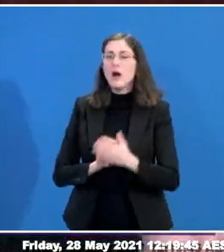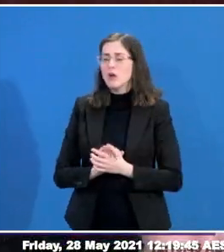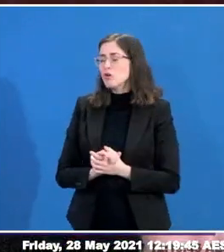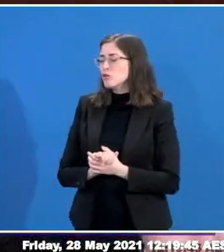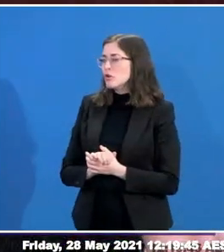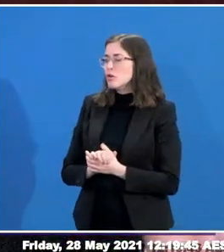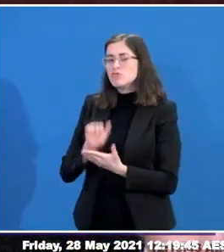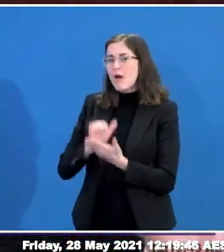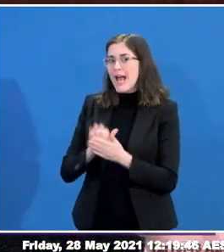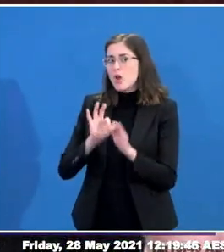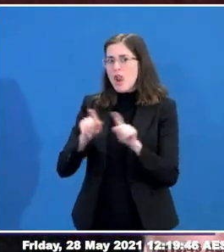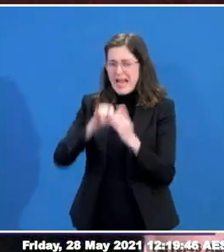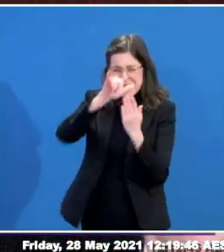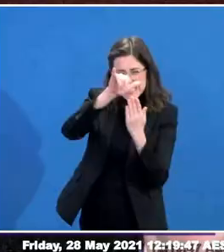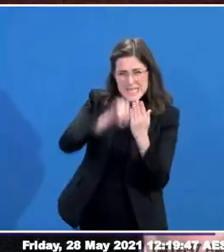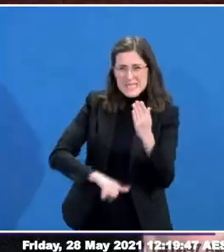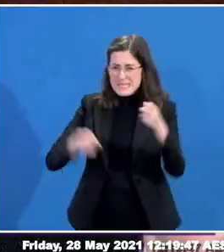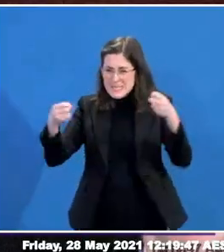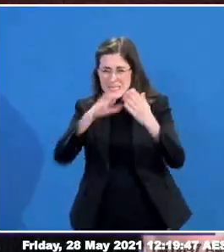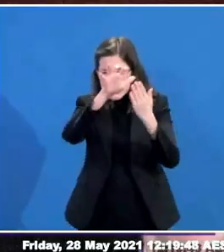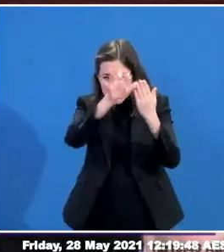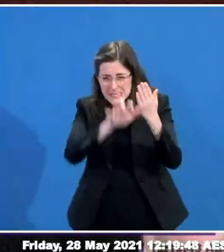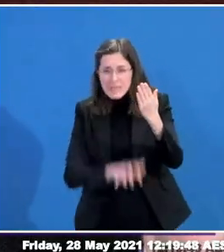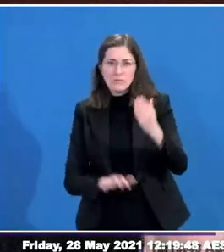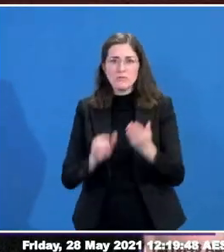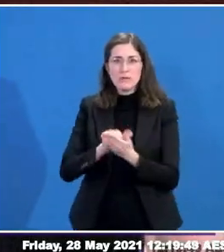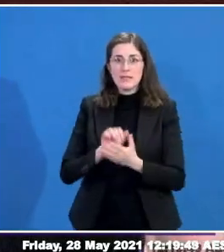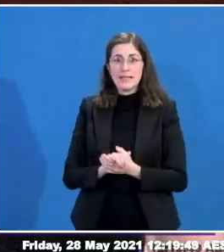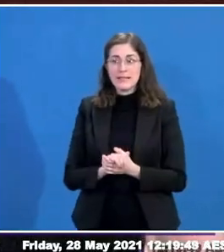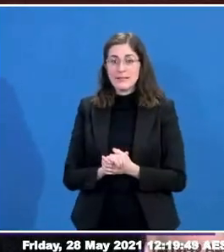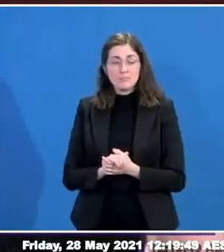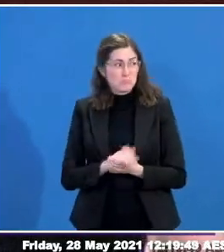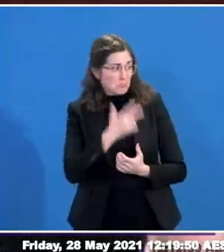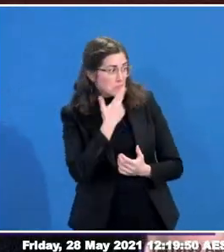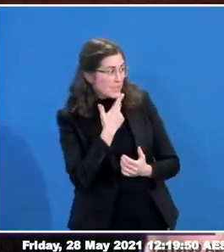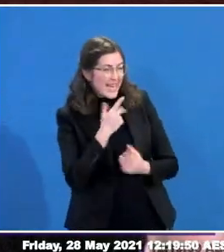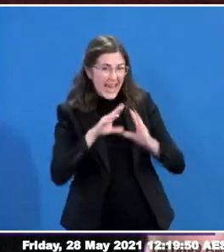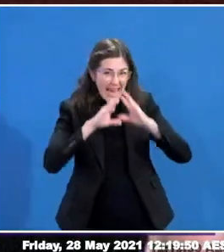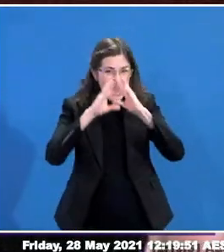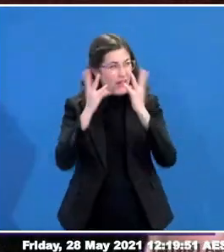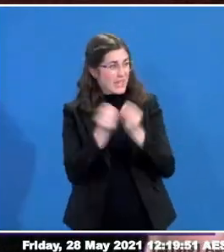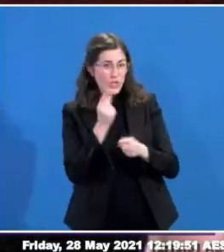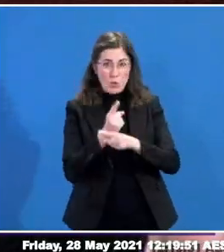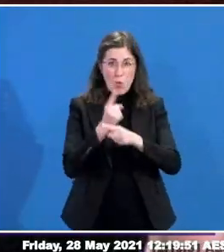If it was an accurate record of what was said at the meeting I assume it would be a much, much longer document?